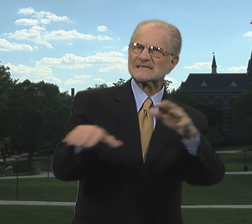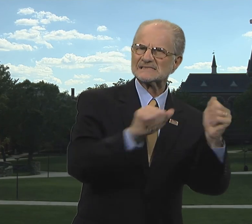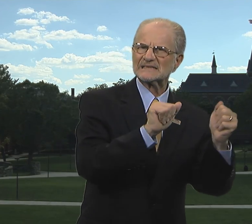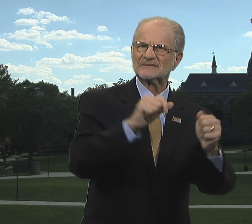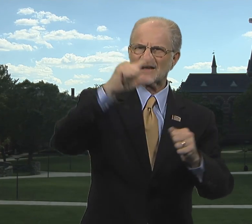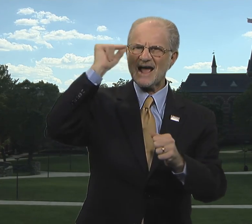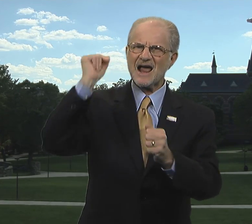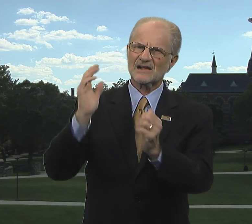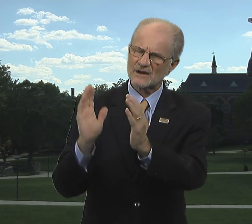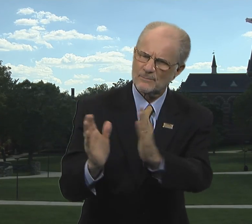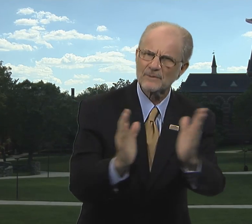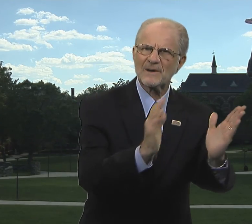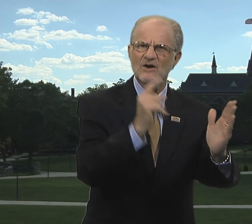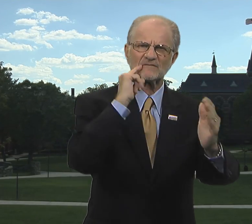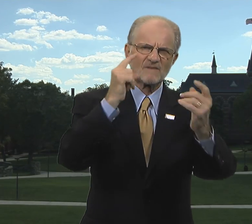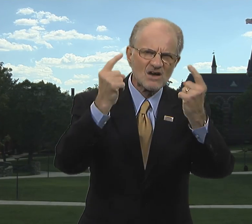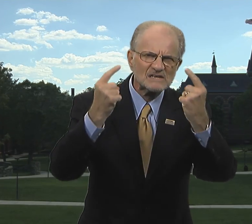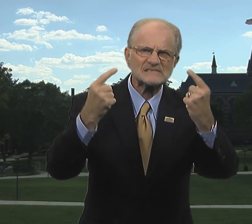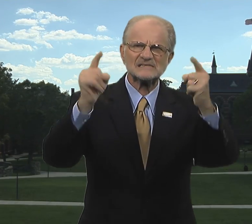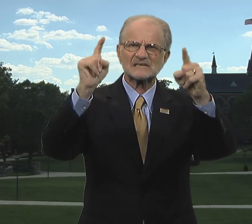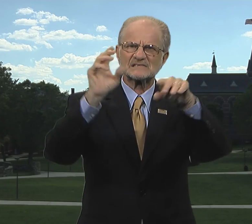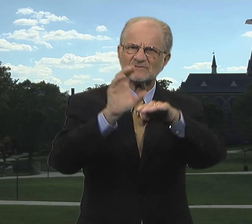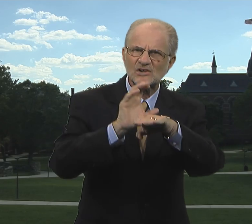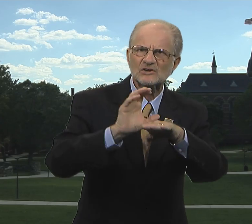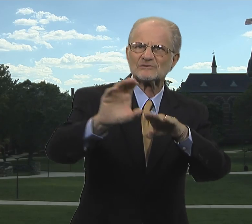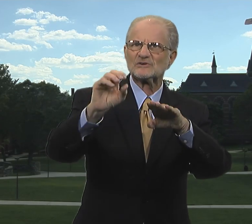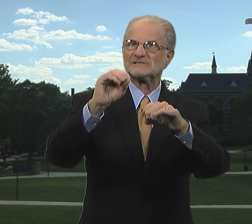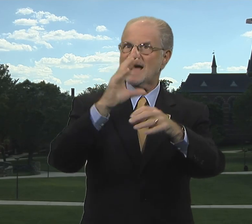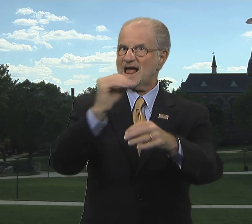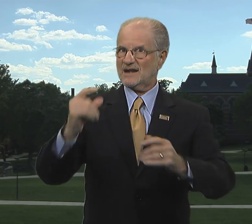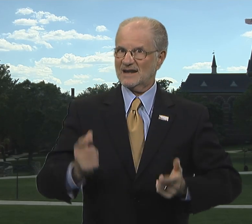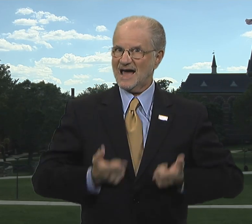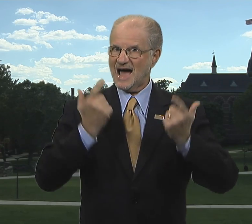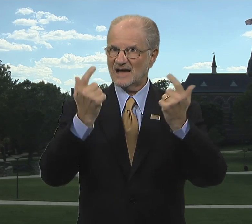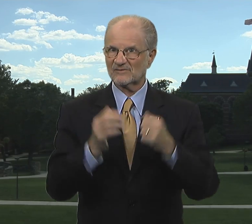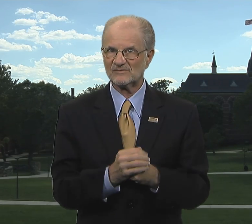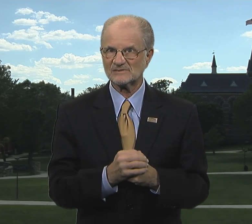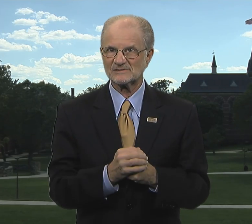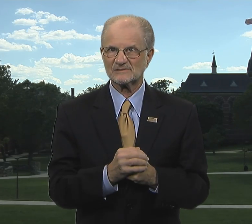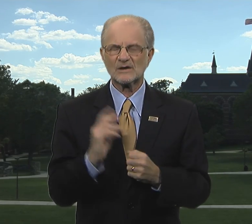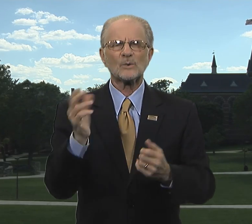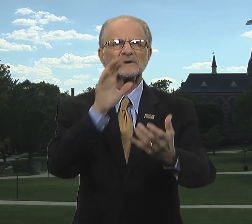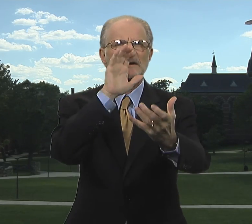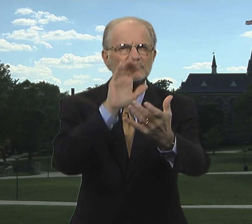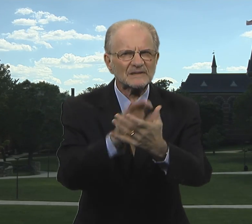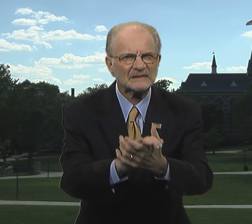Students leave Gallaudet prepared for successful careers and lives.